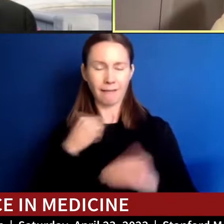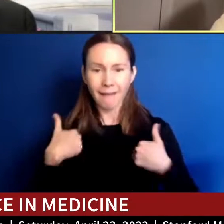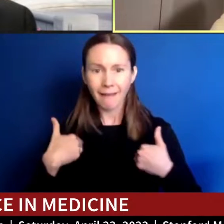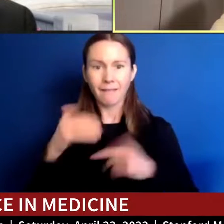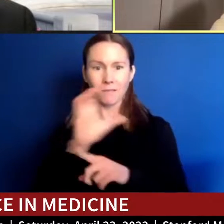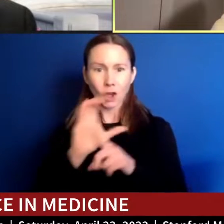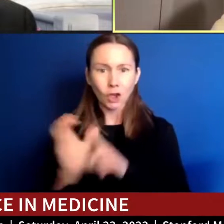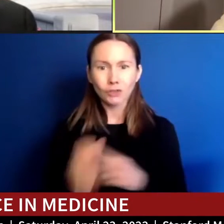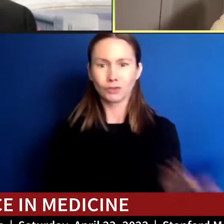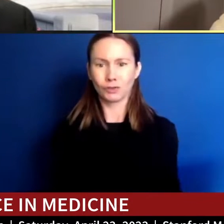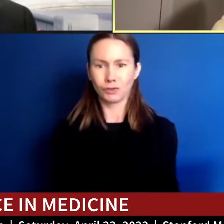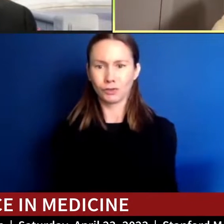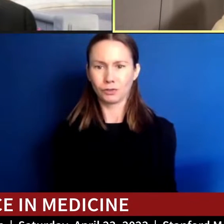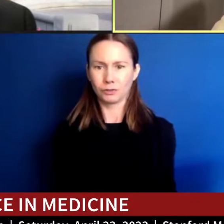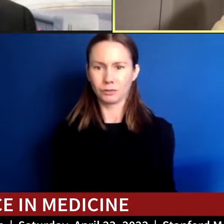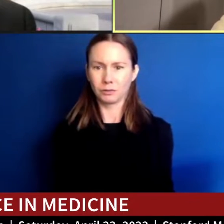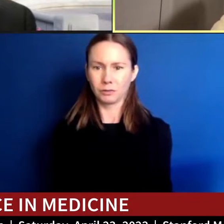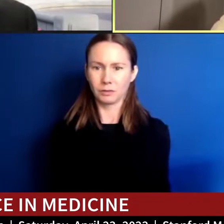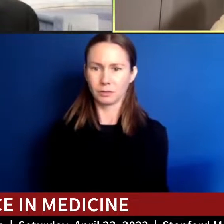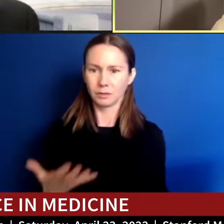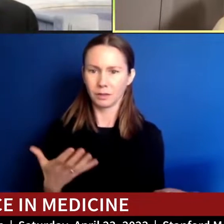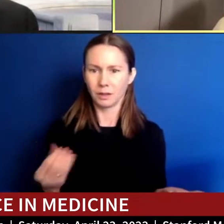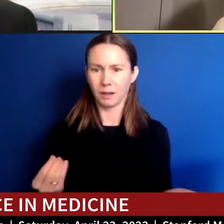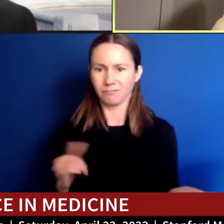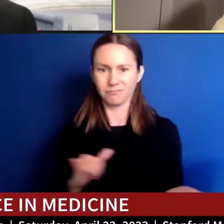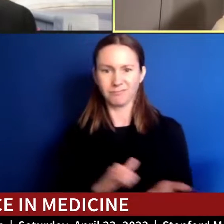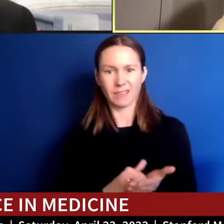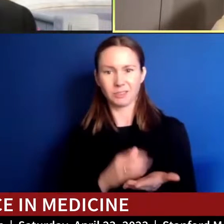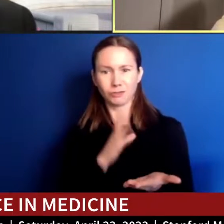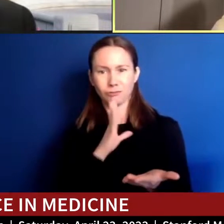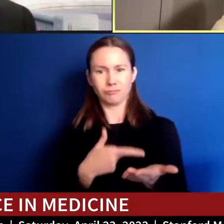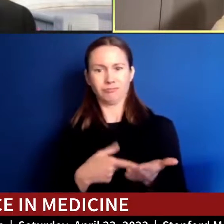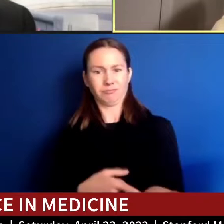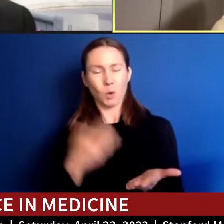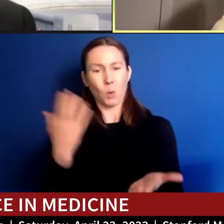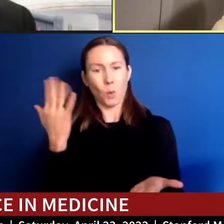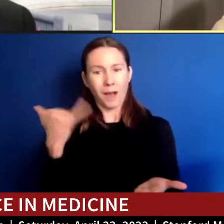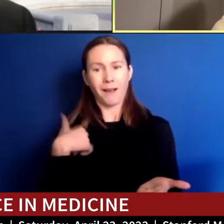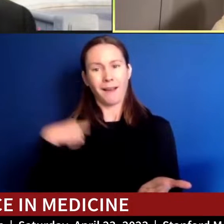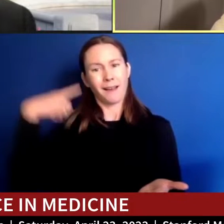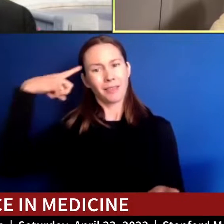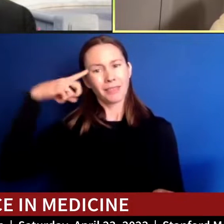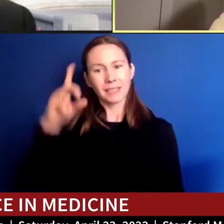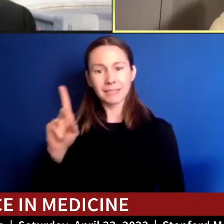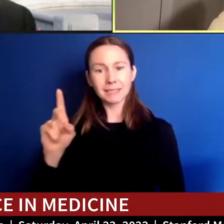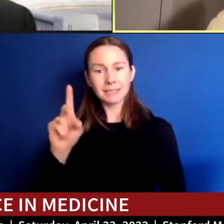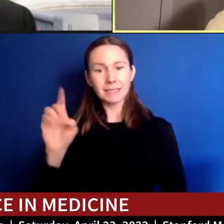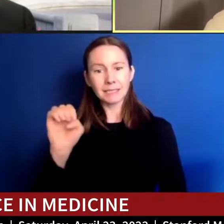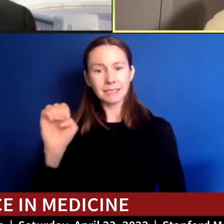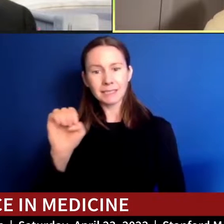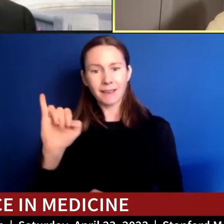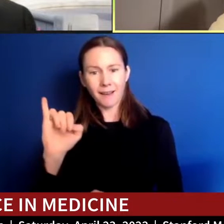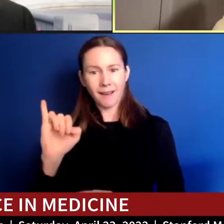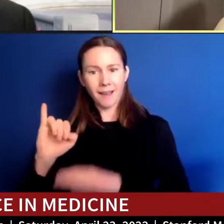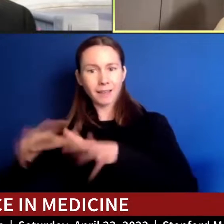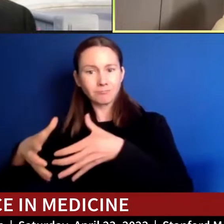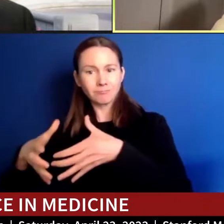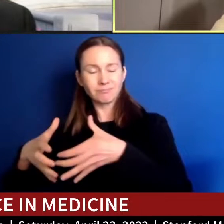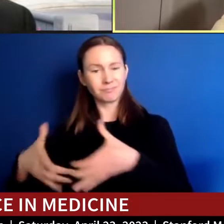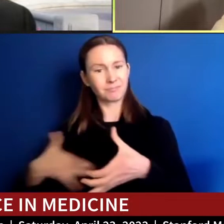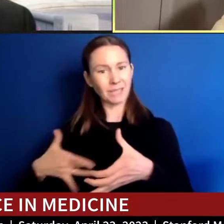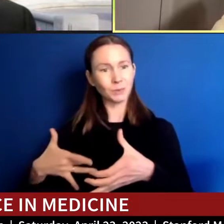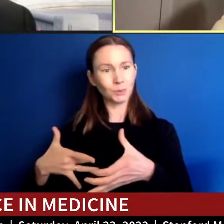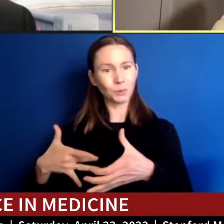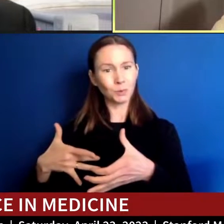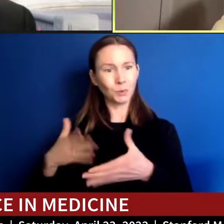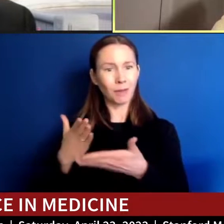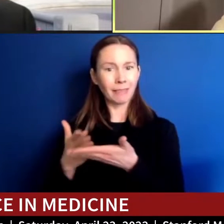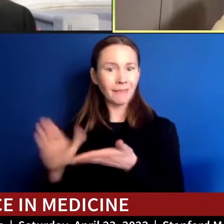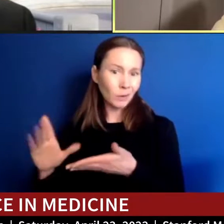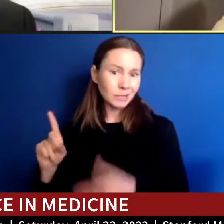that’s often, in my opinion, why I think DEI often leaves out disability. Because they